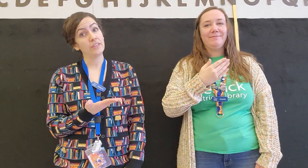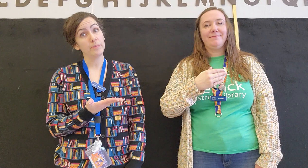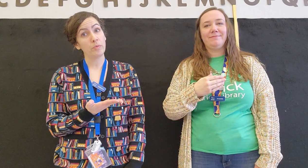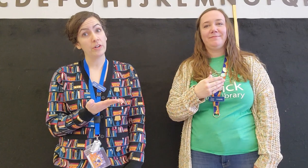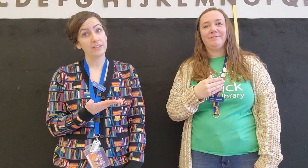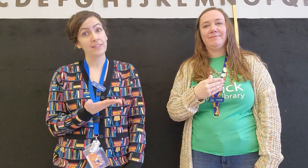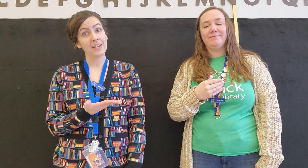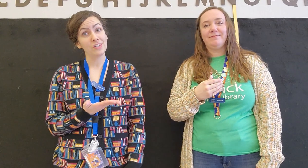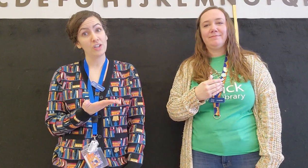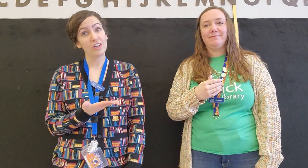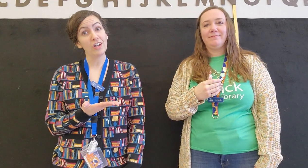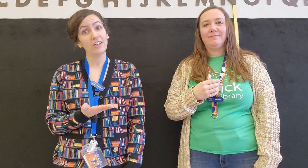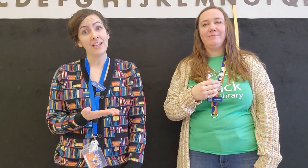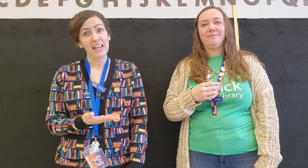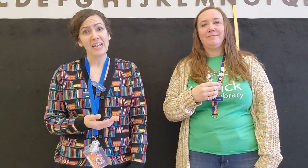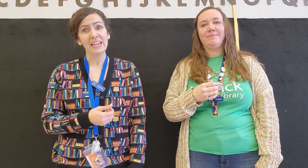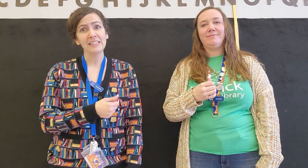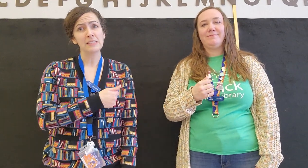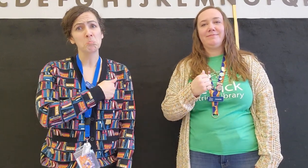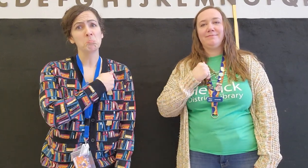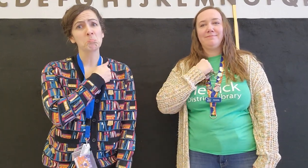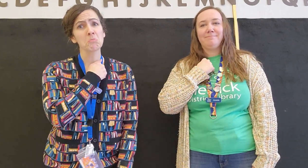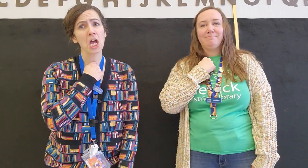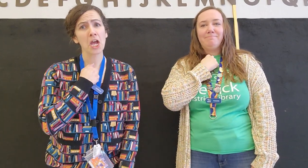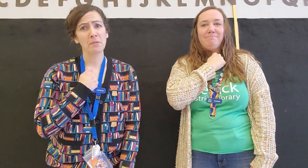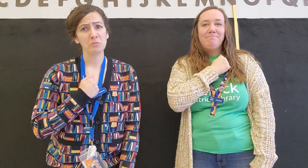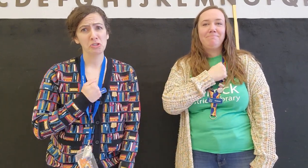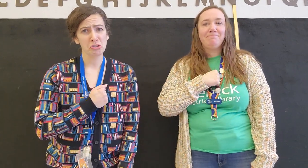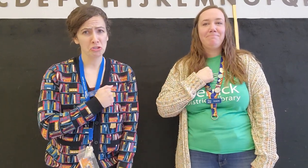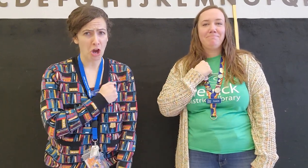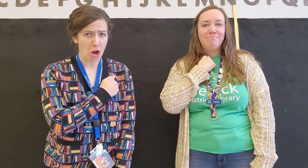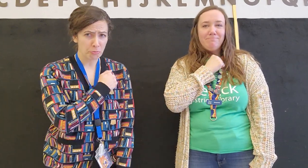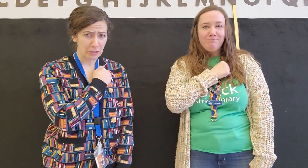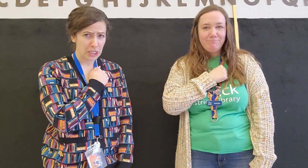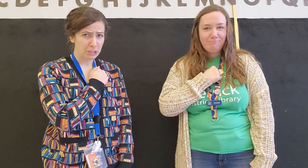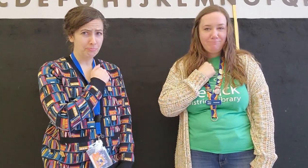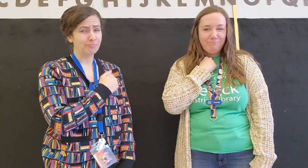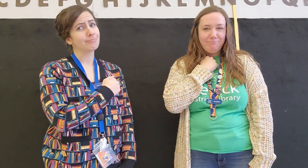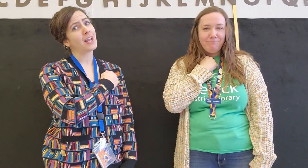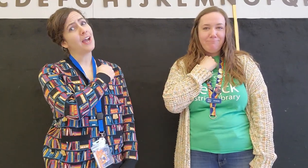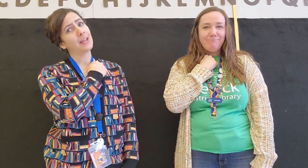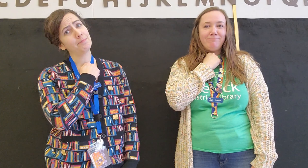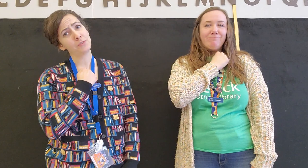and another important thing to learn is I'm sorry. I'm sorry.